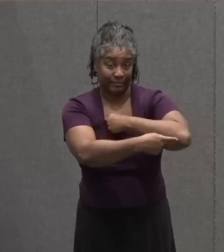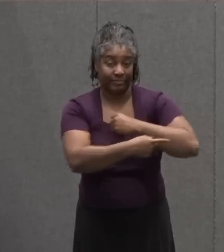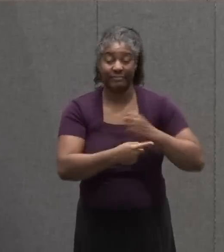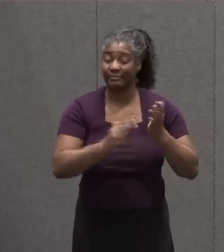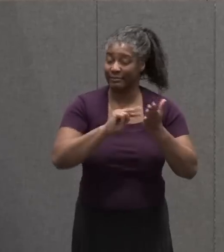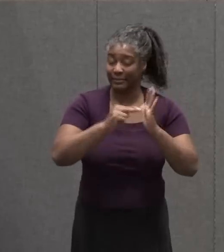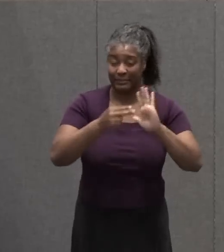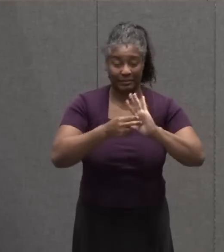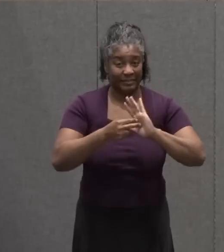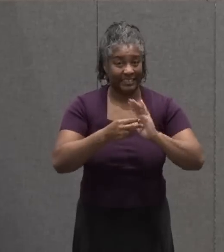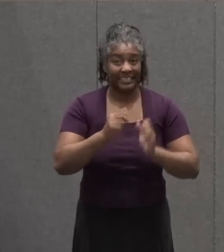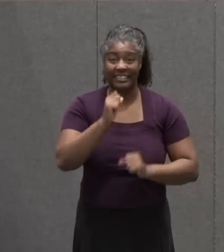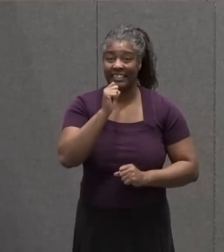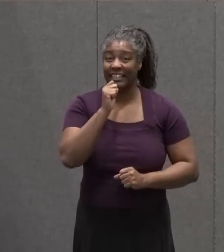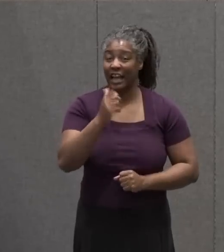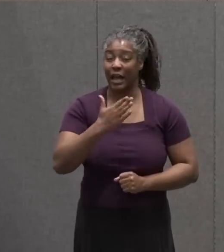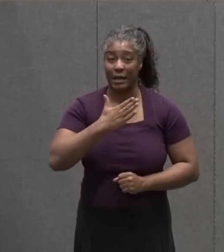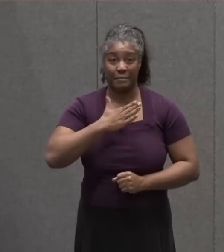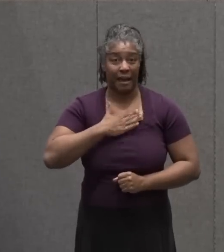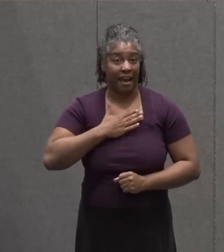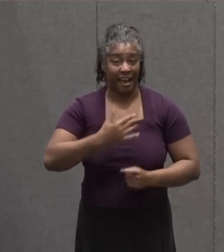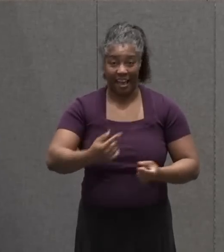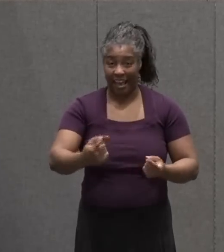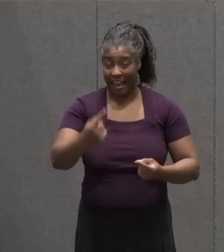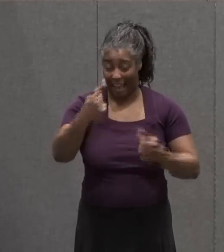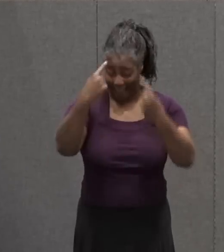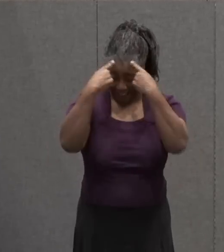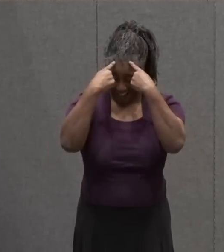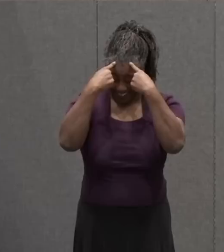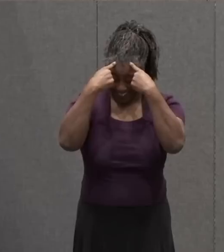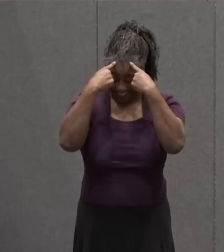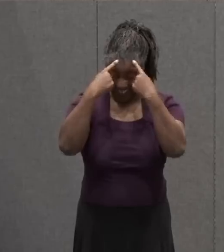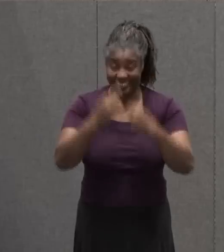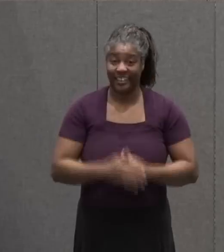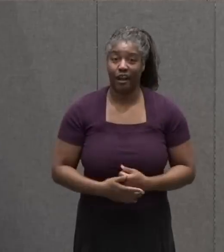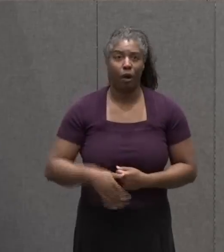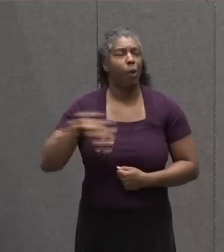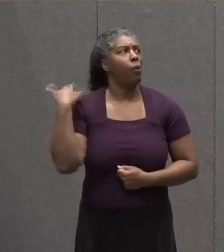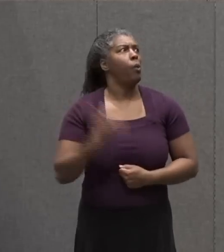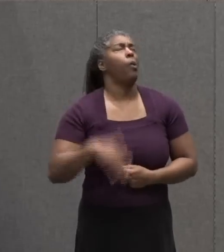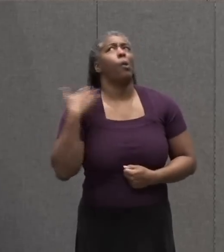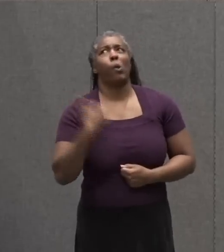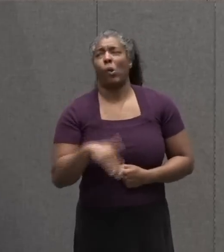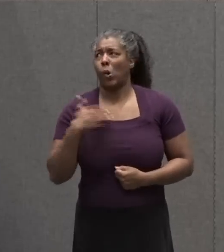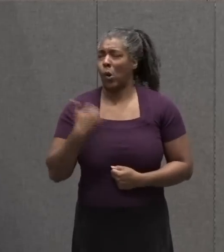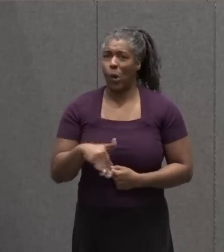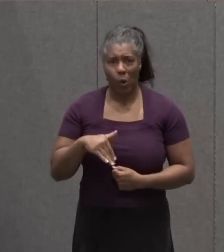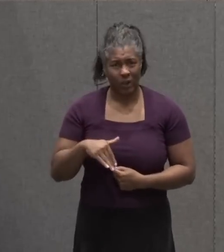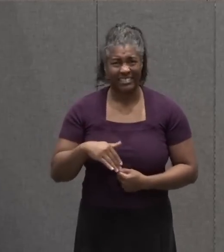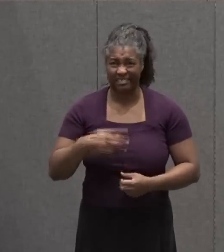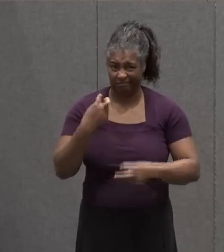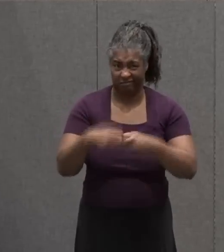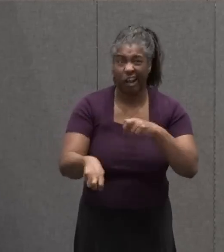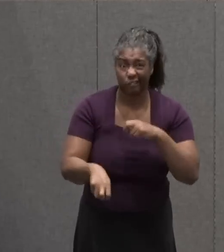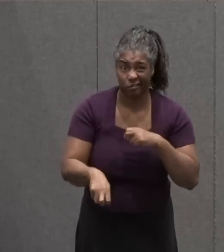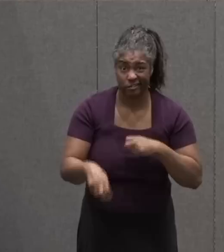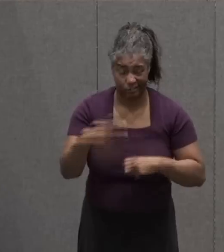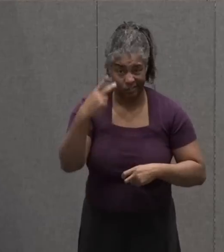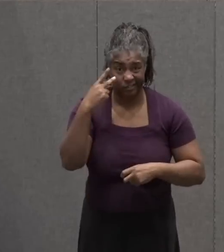then it wouldn't be my. Whoa, that was hard for me. Did you see me mess up there a little bit? That's okay.